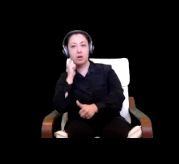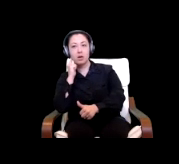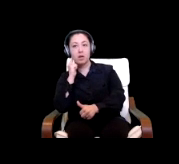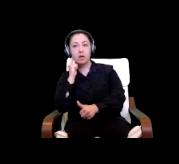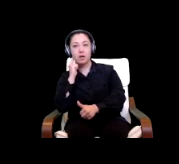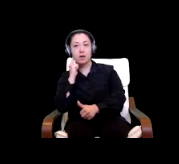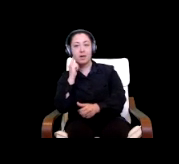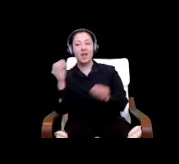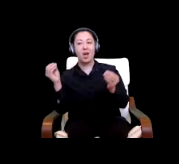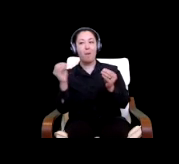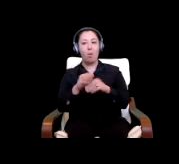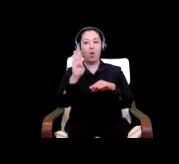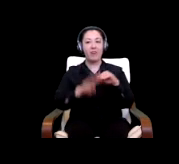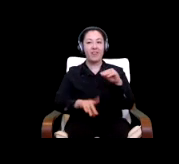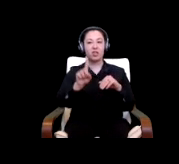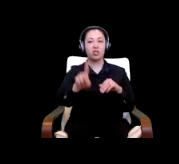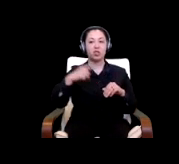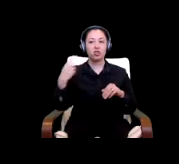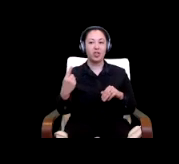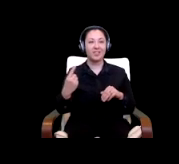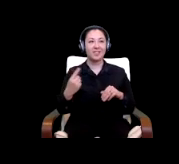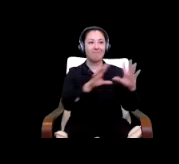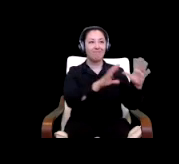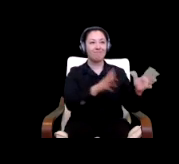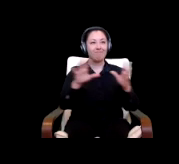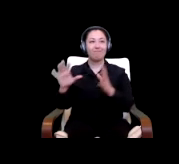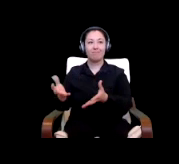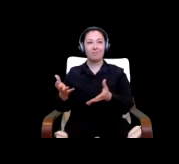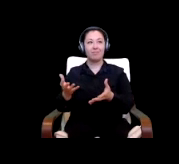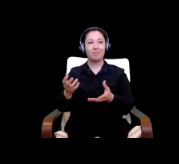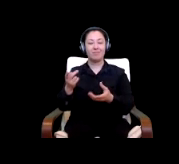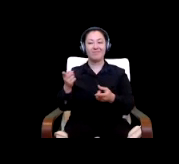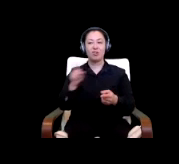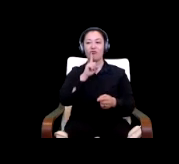more than just vision loss and hearing loss, the effect of each is multiplicative because